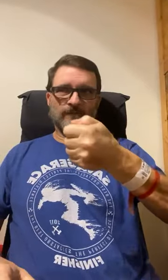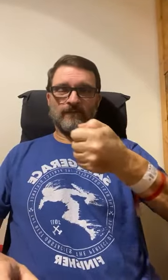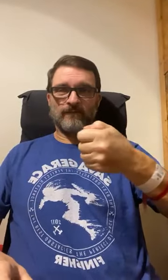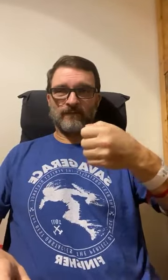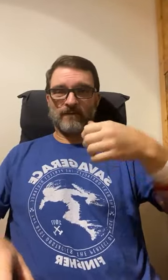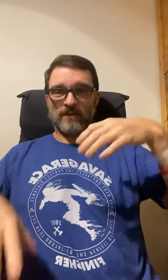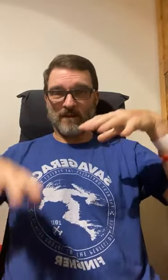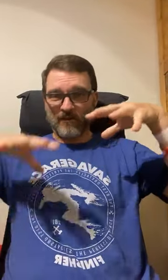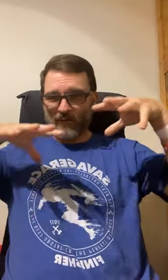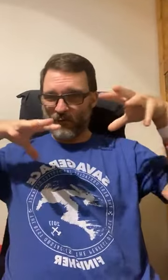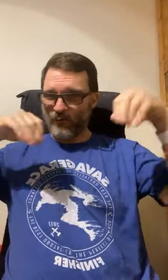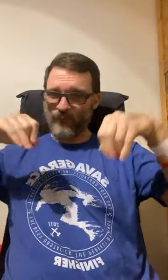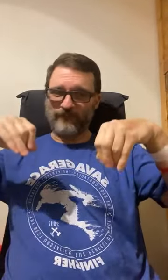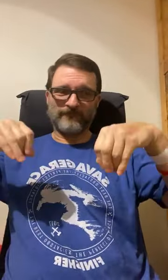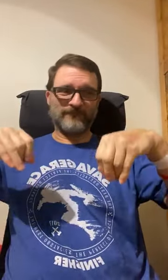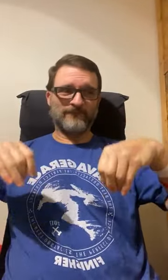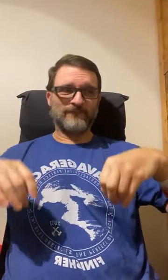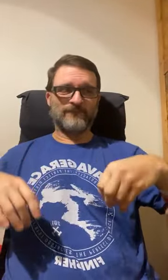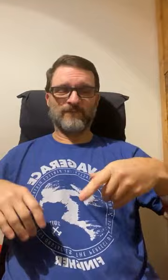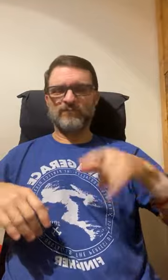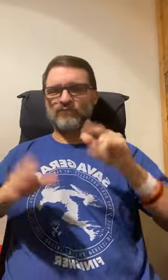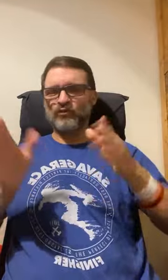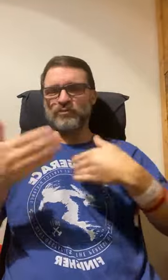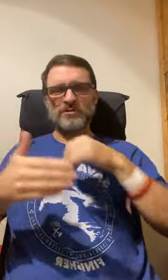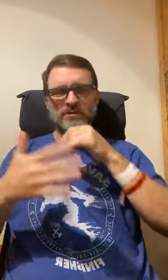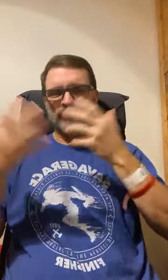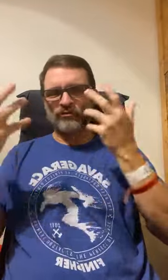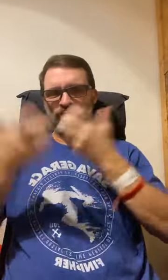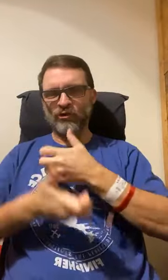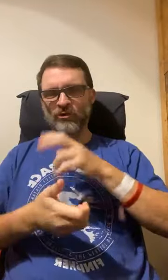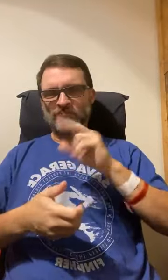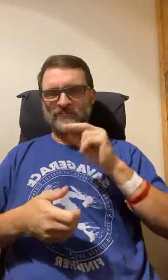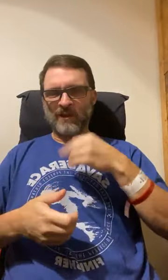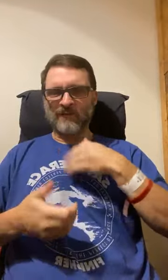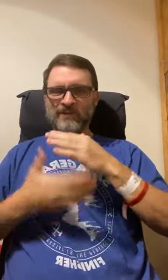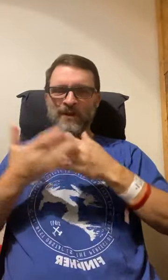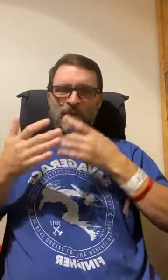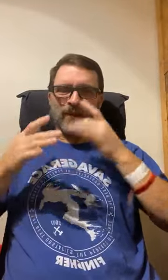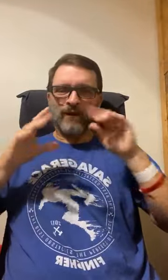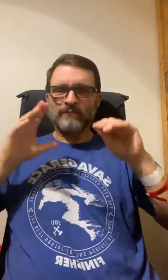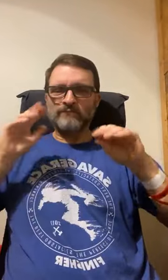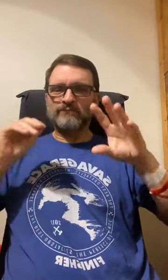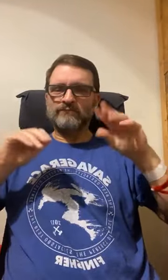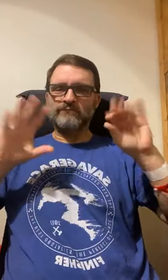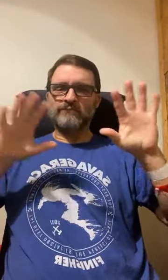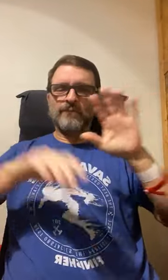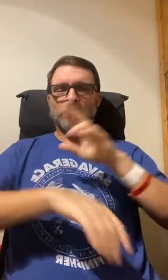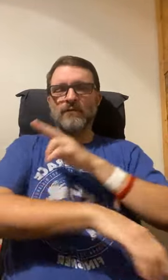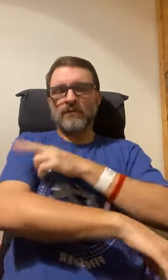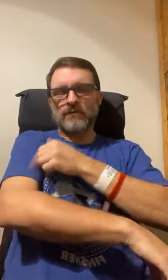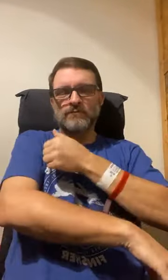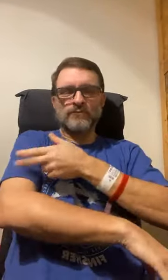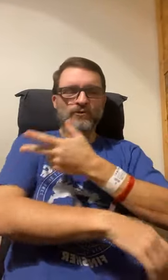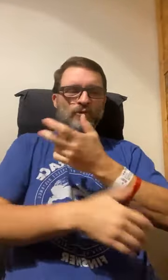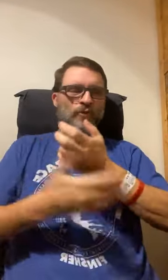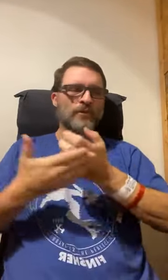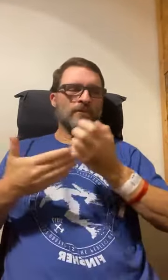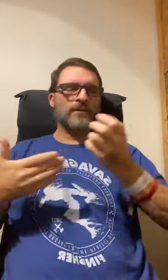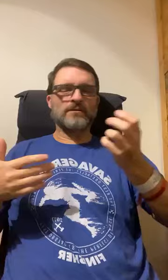Turned off the lights as well. The room wasnt that dark. There was still some light from the hospital equipments.